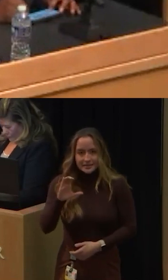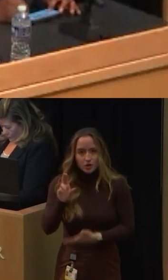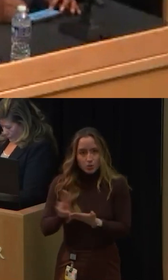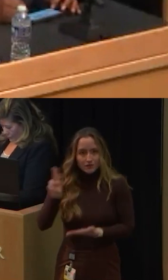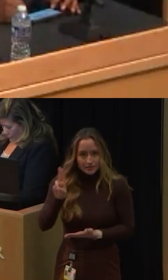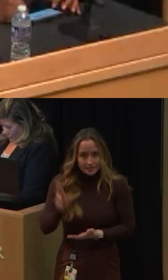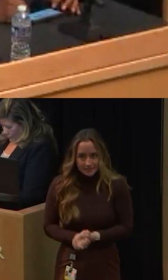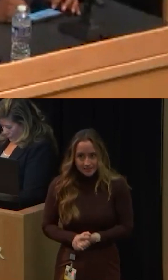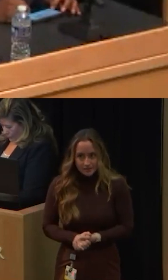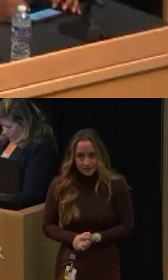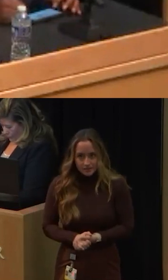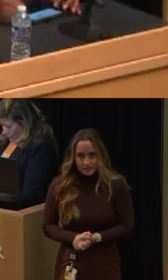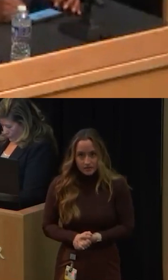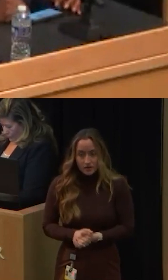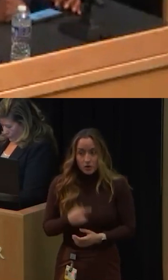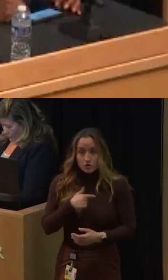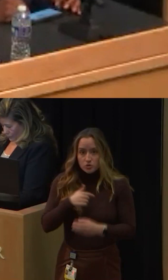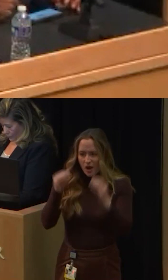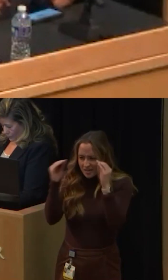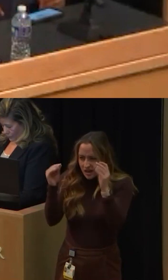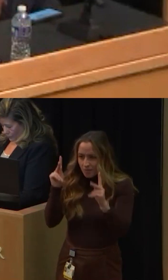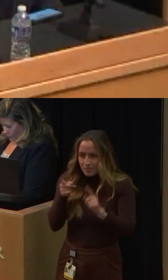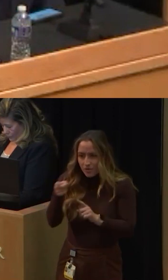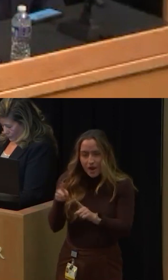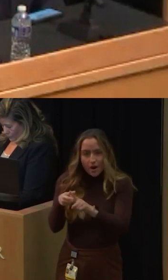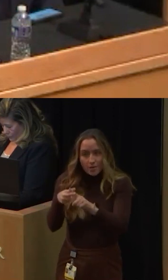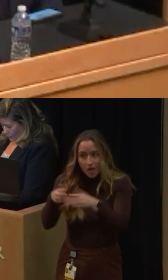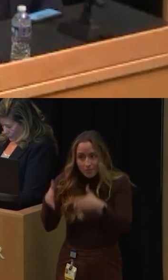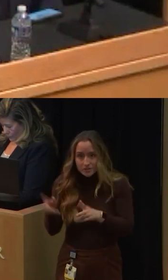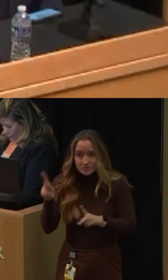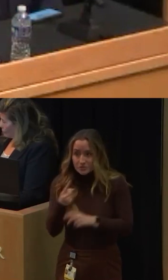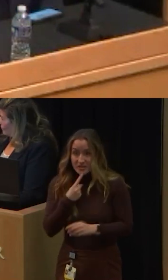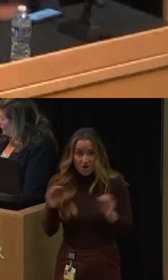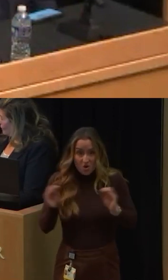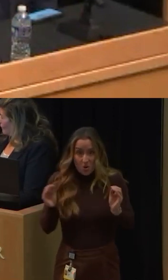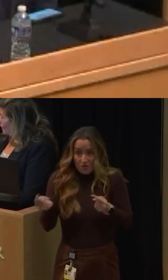and when I talk to people over at Local 13, the plumbers, they say, "Nobody's coming in to learn plumbing."